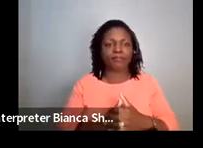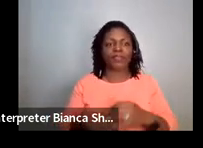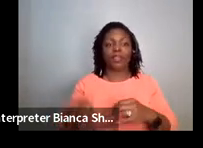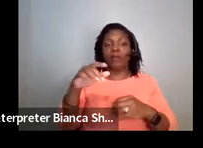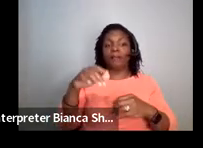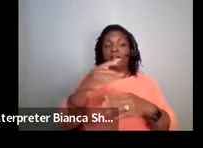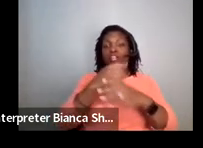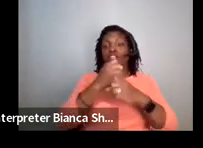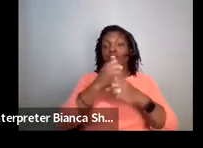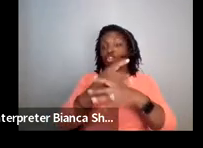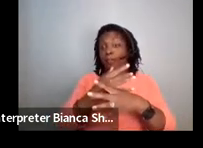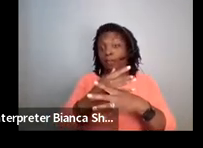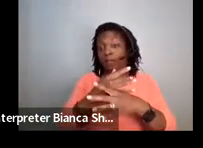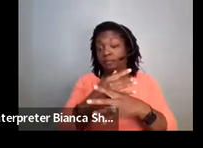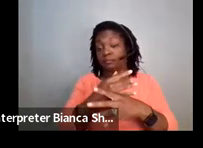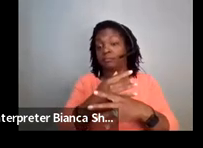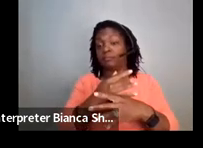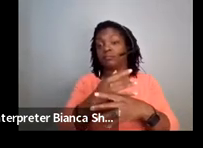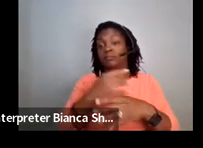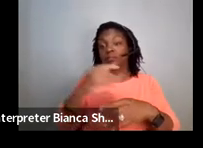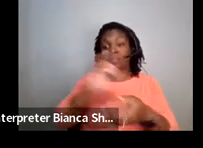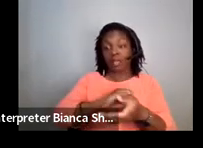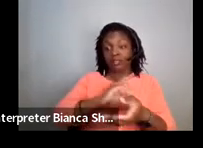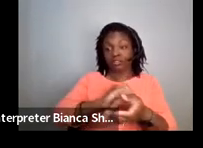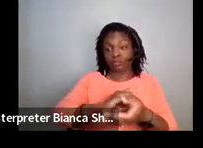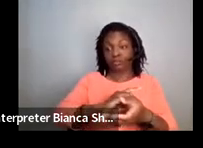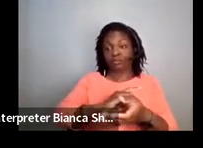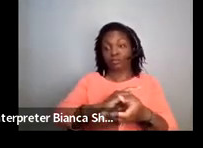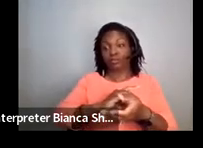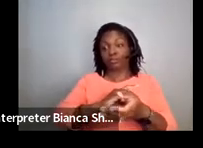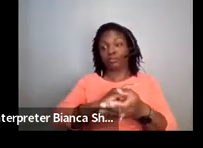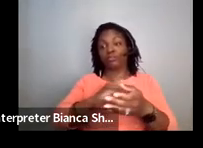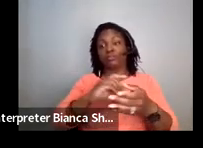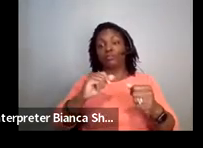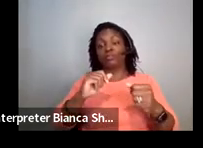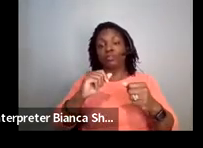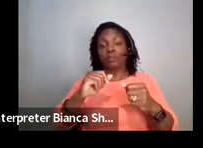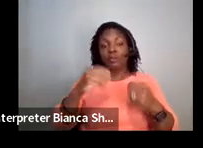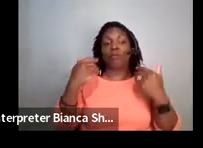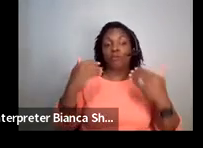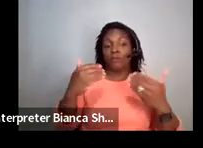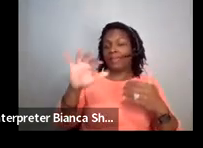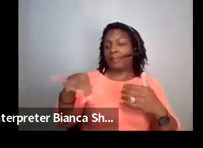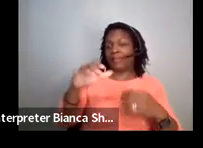That's why we call it all-time. respect and he was the first physician to identify this disease.